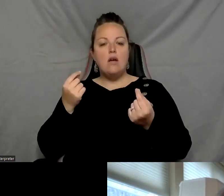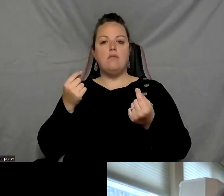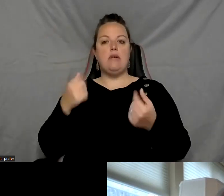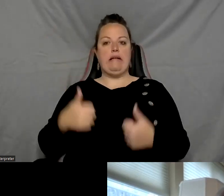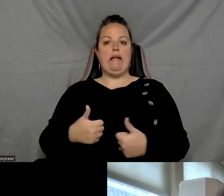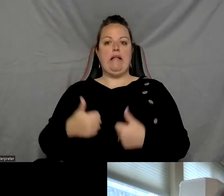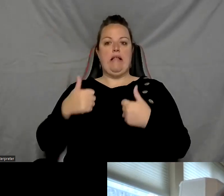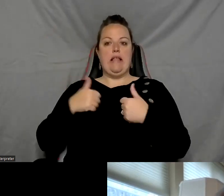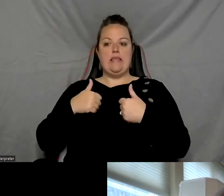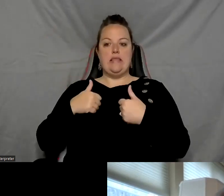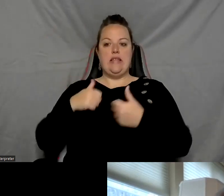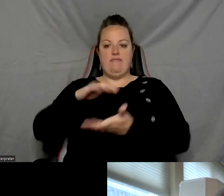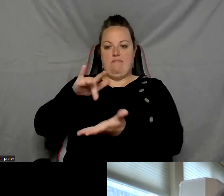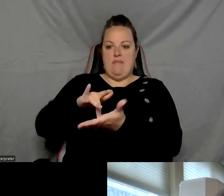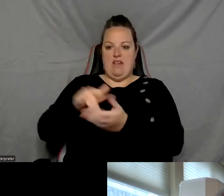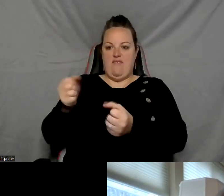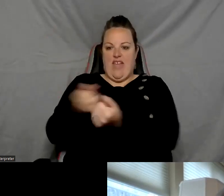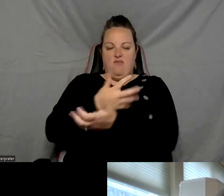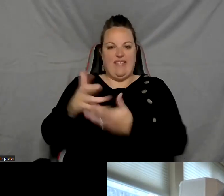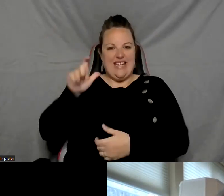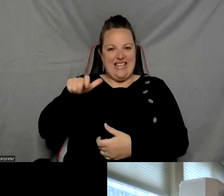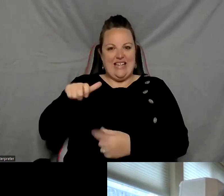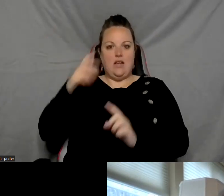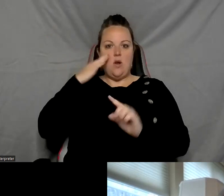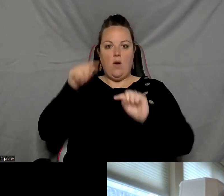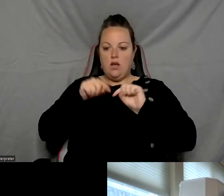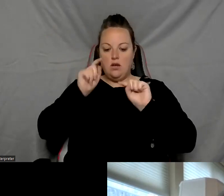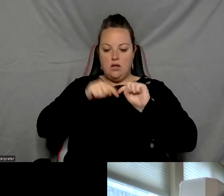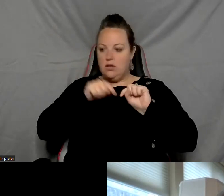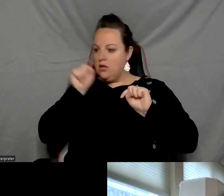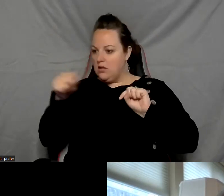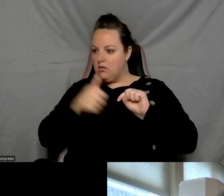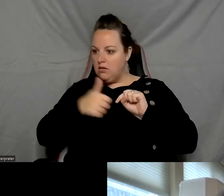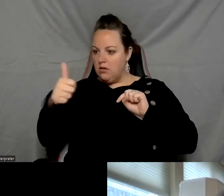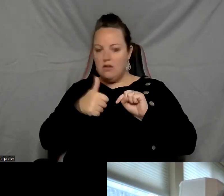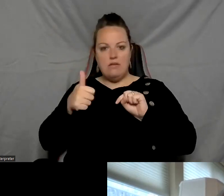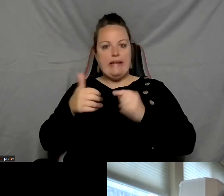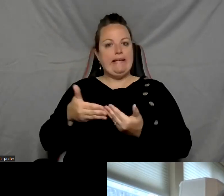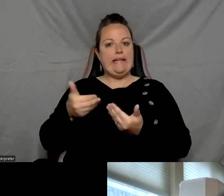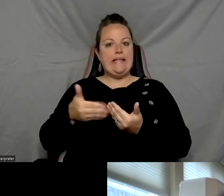to everything. I can get to point A to point B. Even if I didn't have a car.